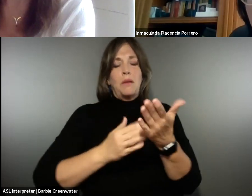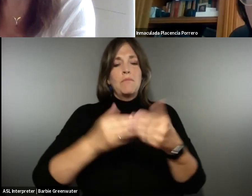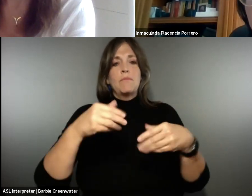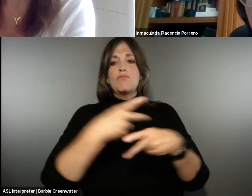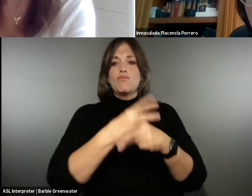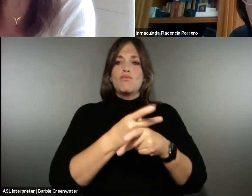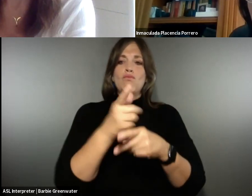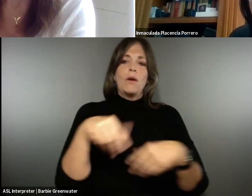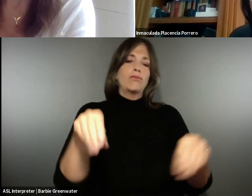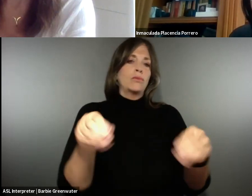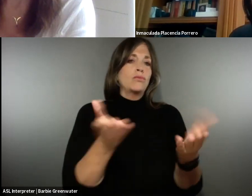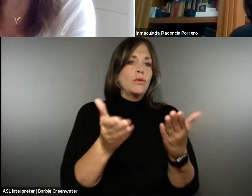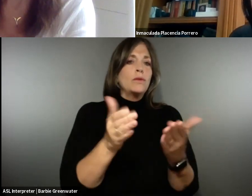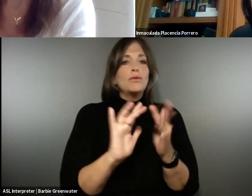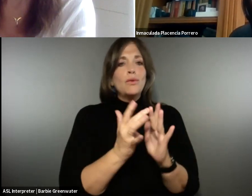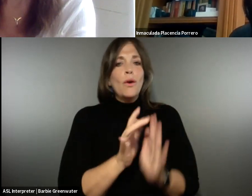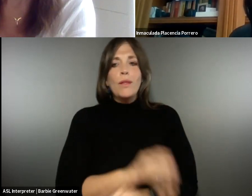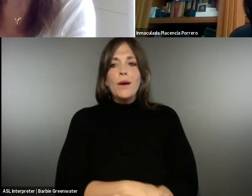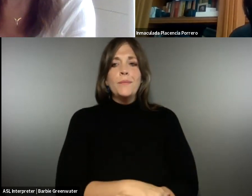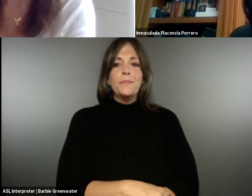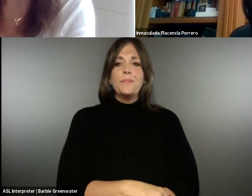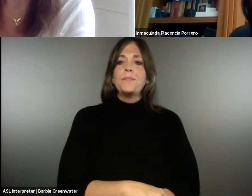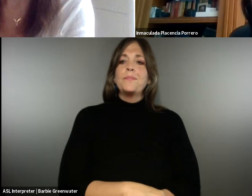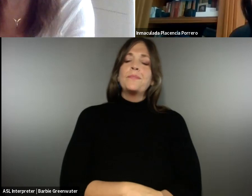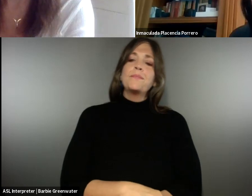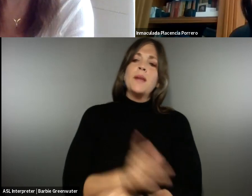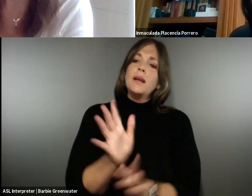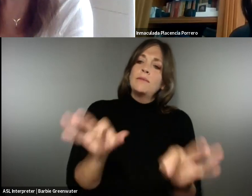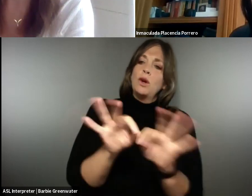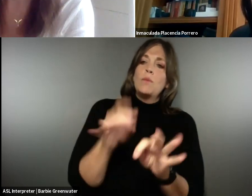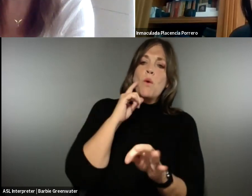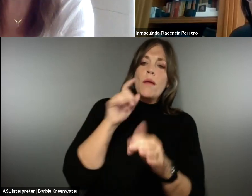. The accessibility requirements are protected by some safeguard